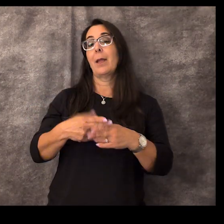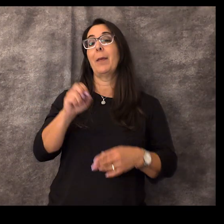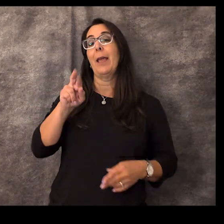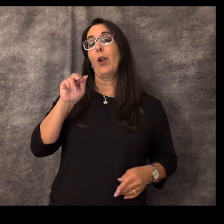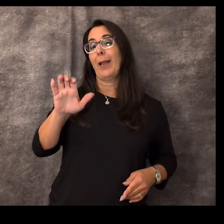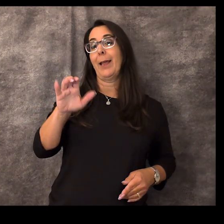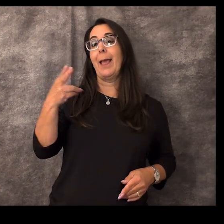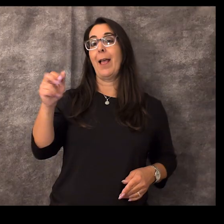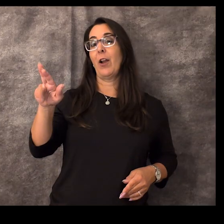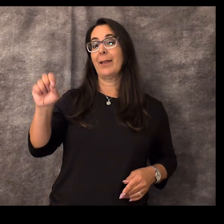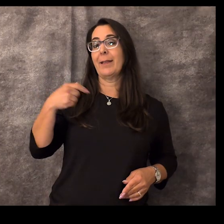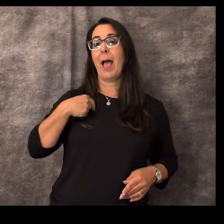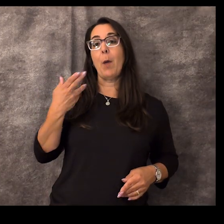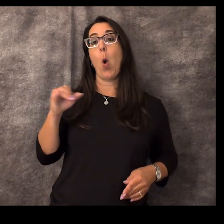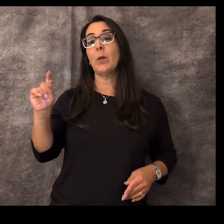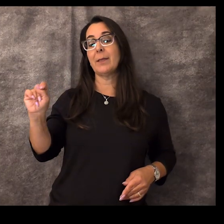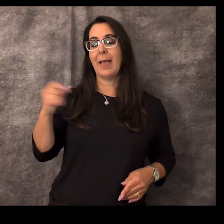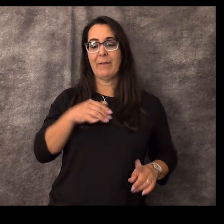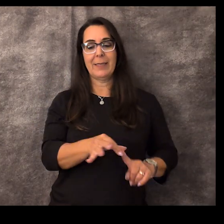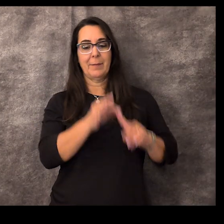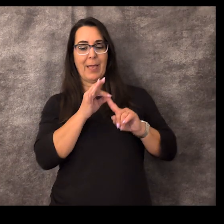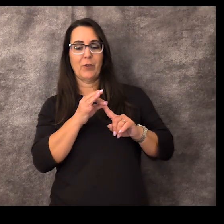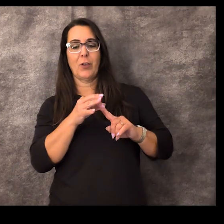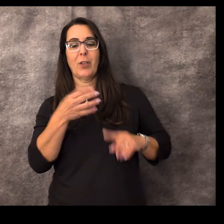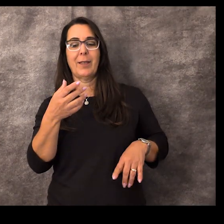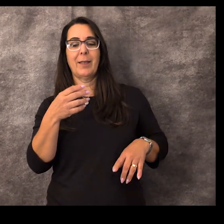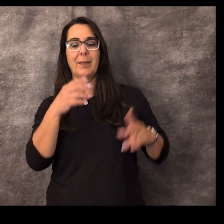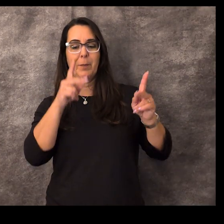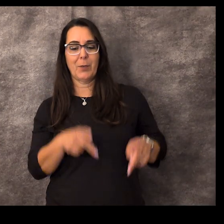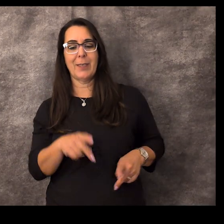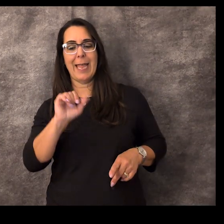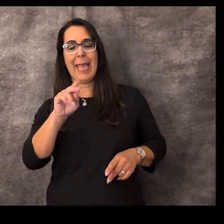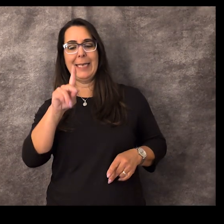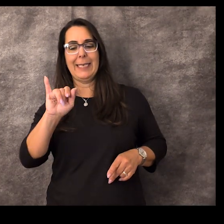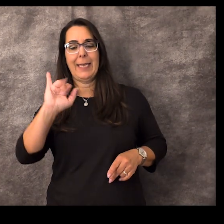And with our special guest, Andy Imparato. Vance, it's wonderful to have you,